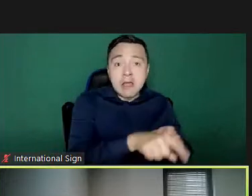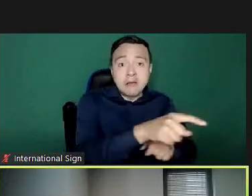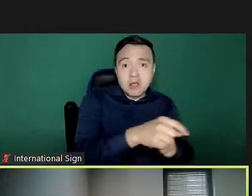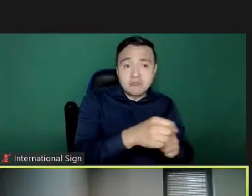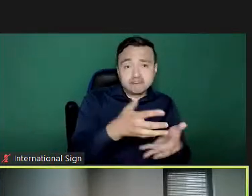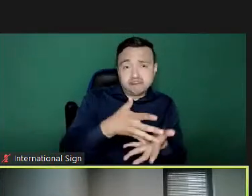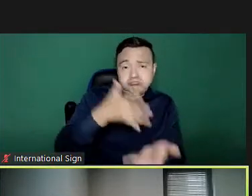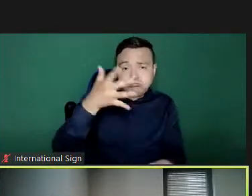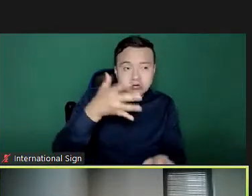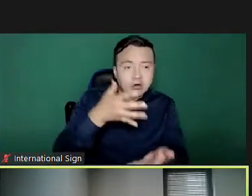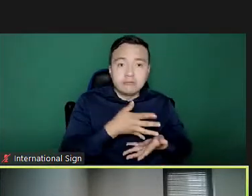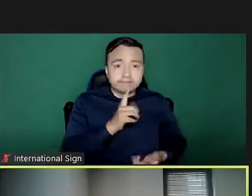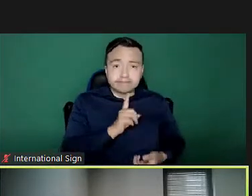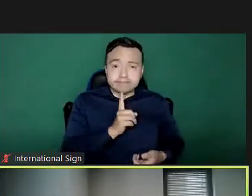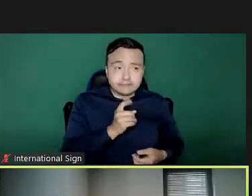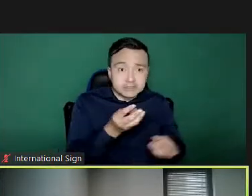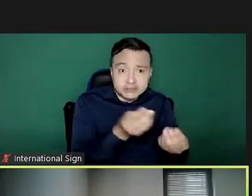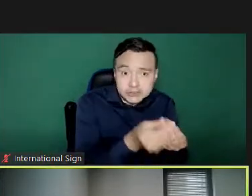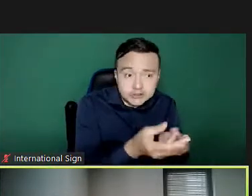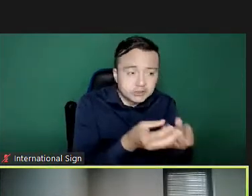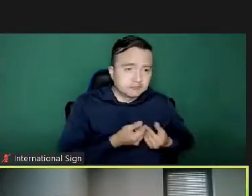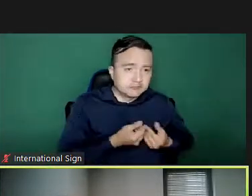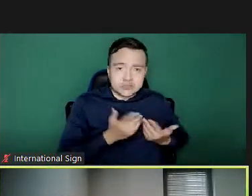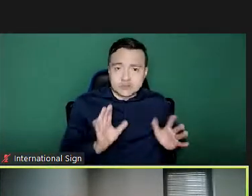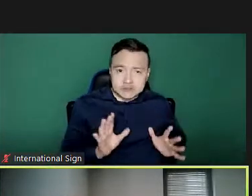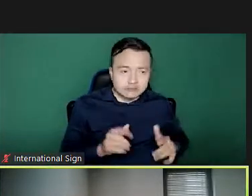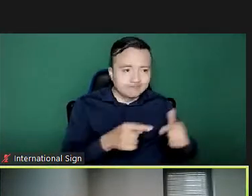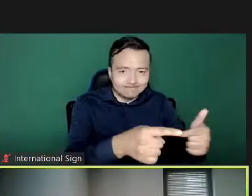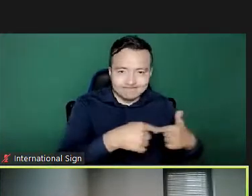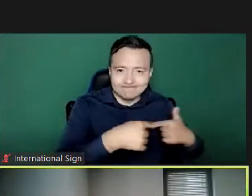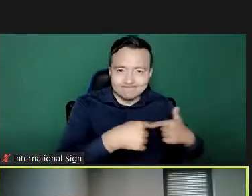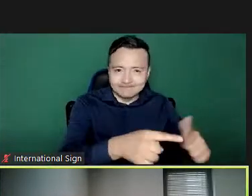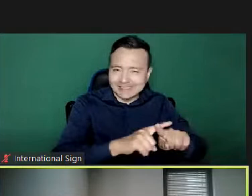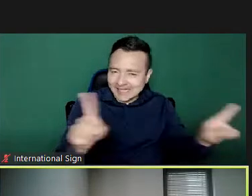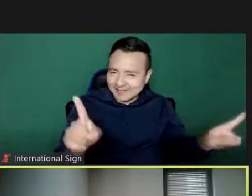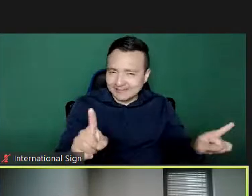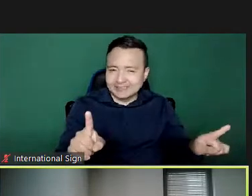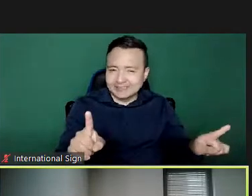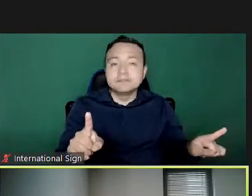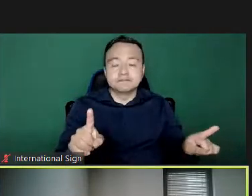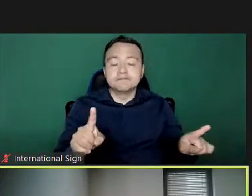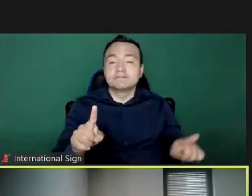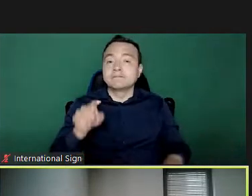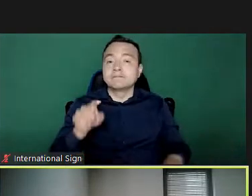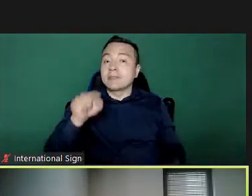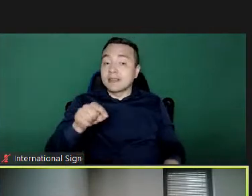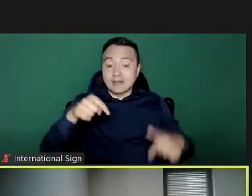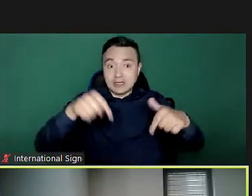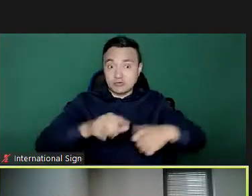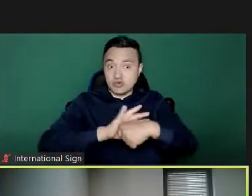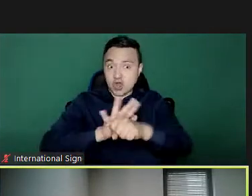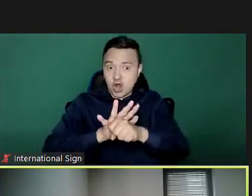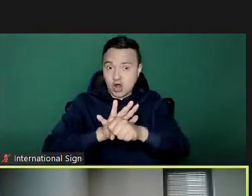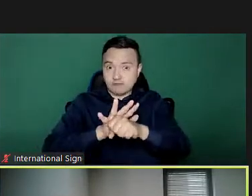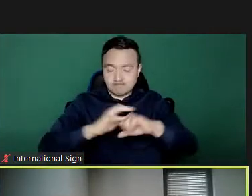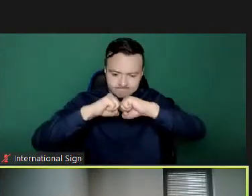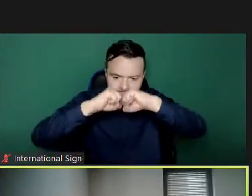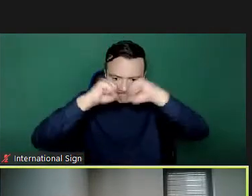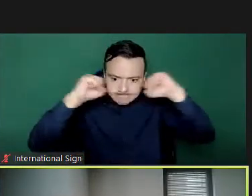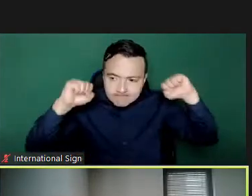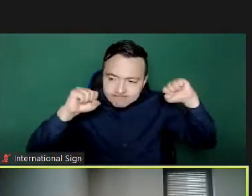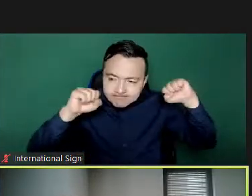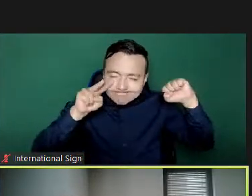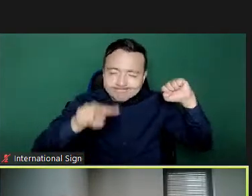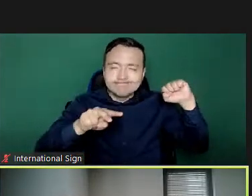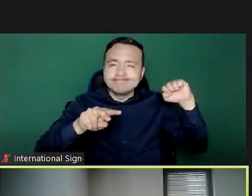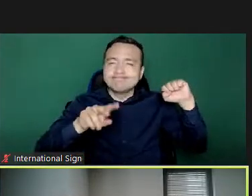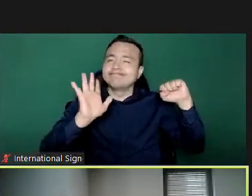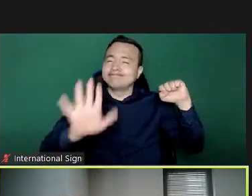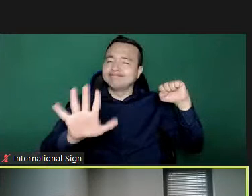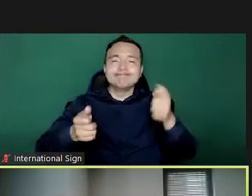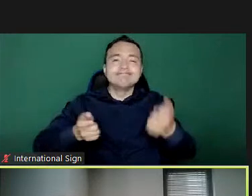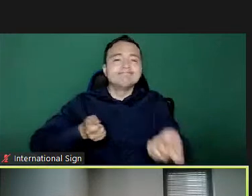The emergency has exposed tensions in control procedures,